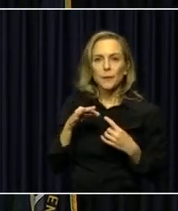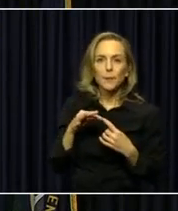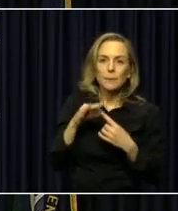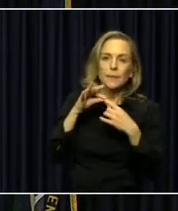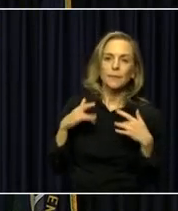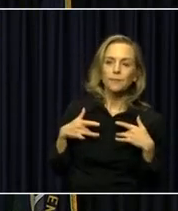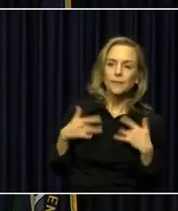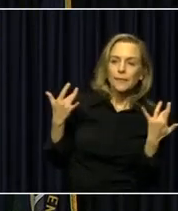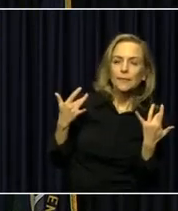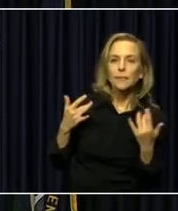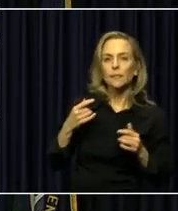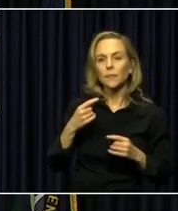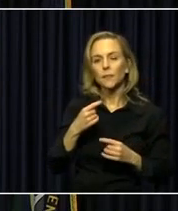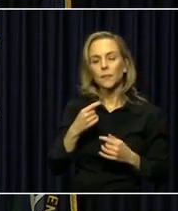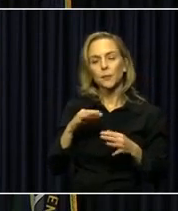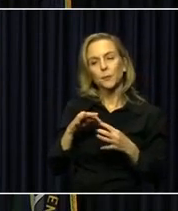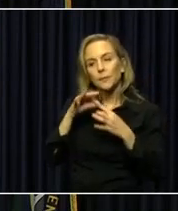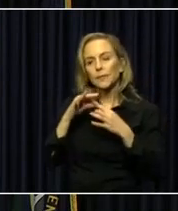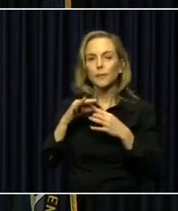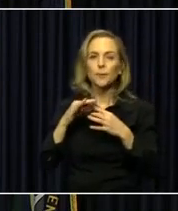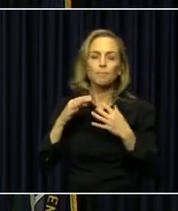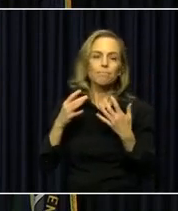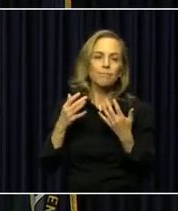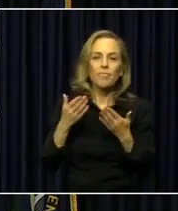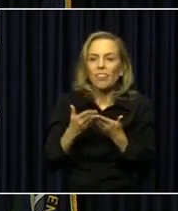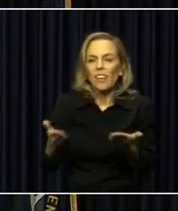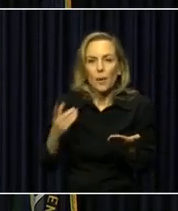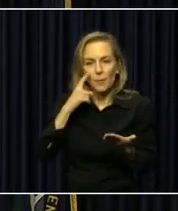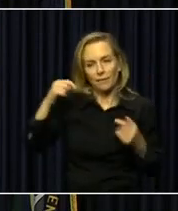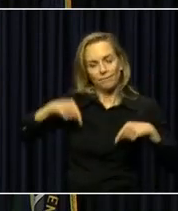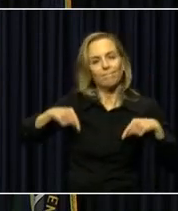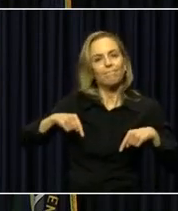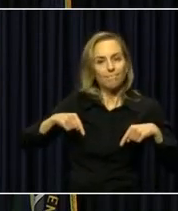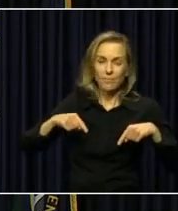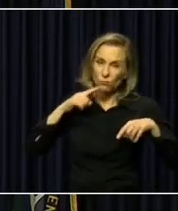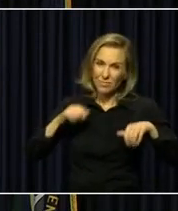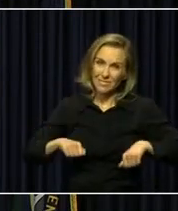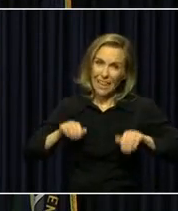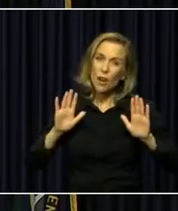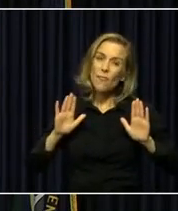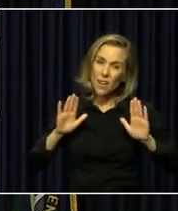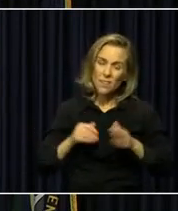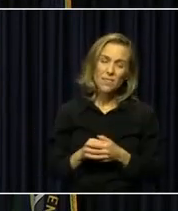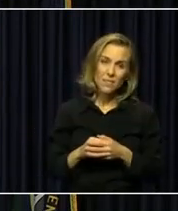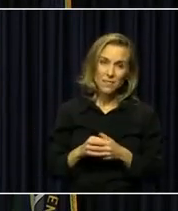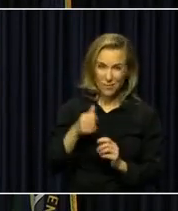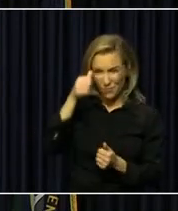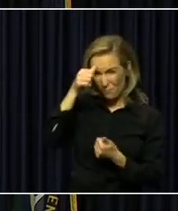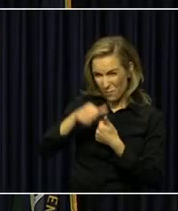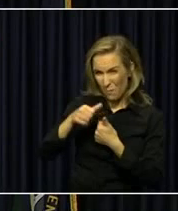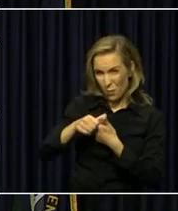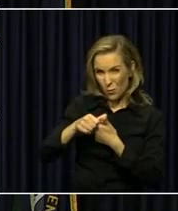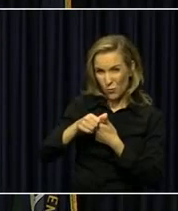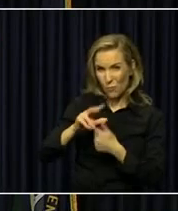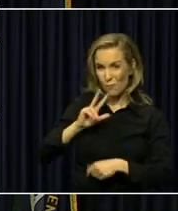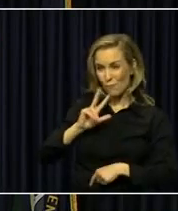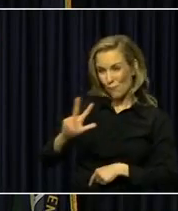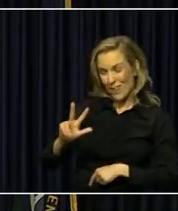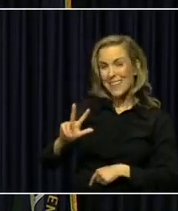AGO A LITTLE BIT OF THE PPE. WE'LL SHOW YOU MORE AS DAYS GO FORWARD.